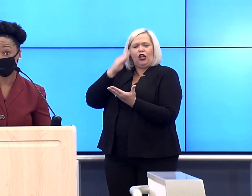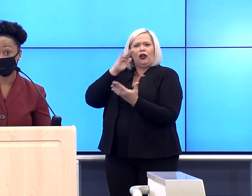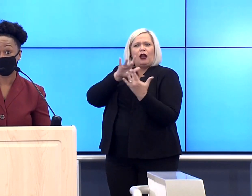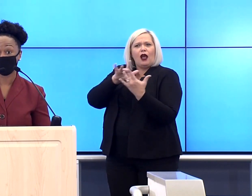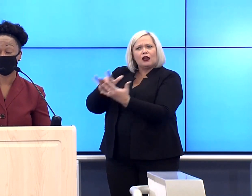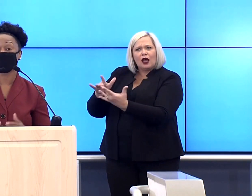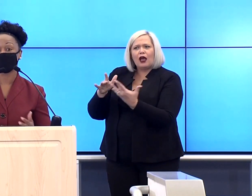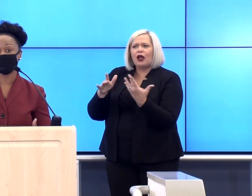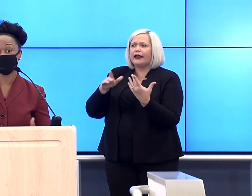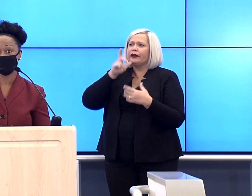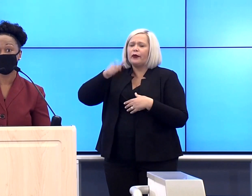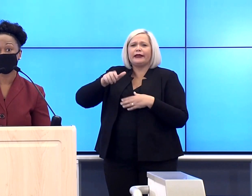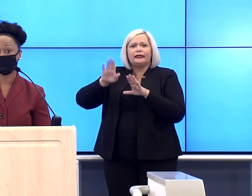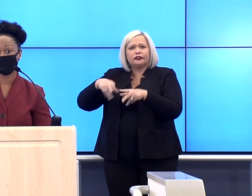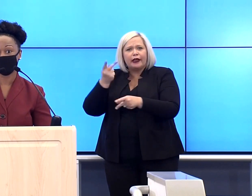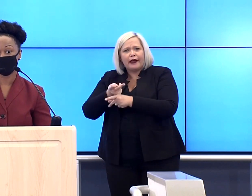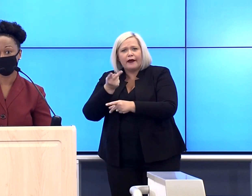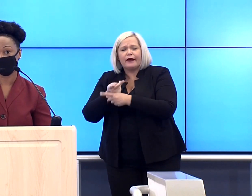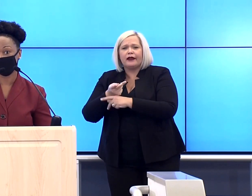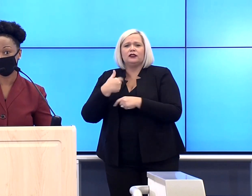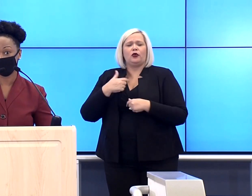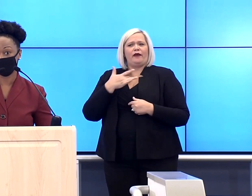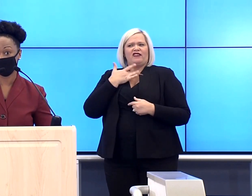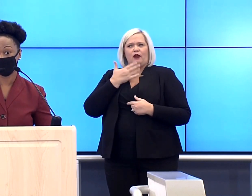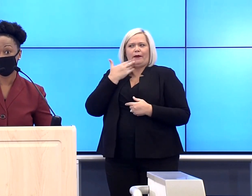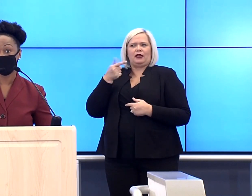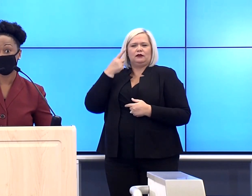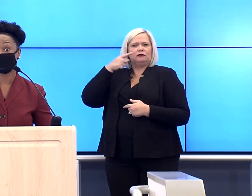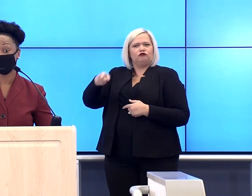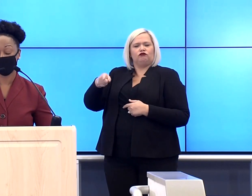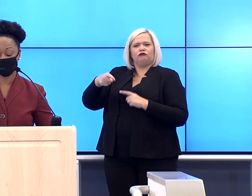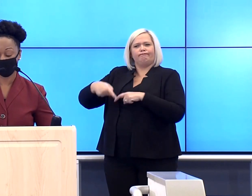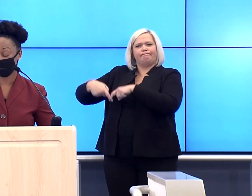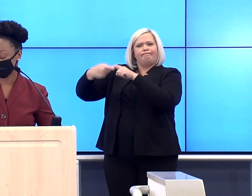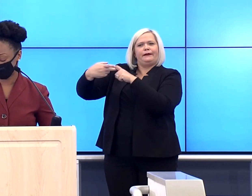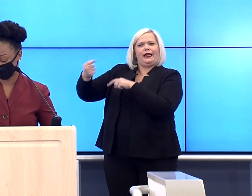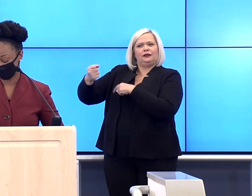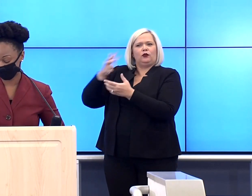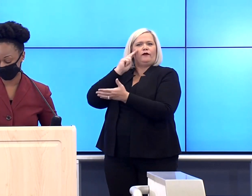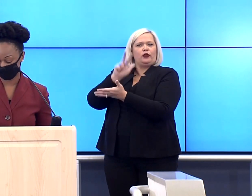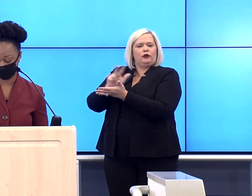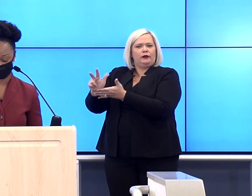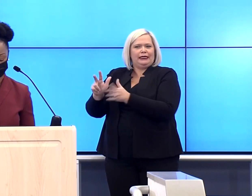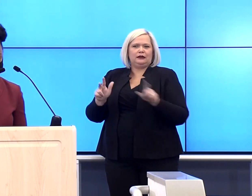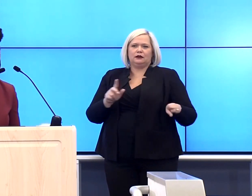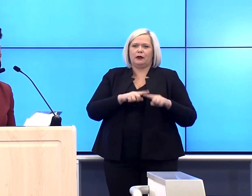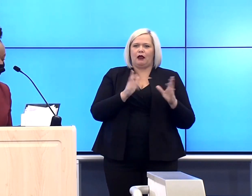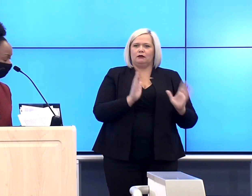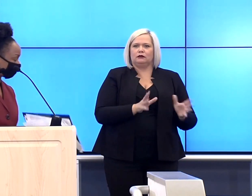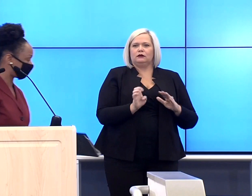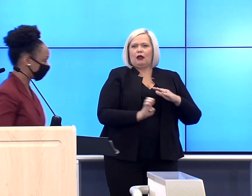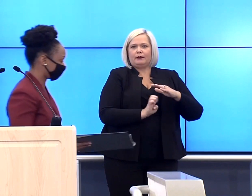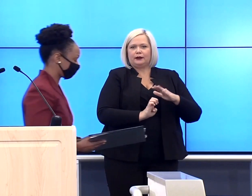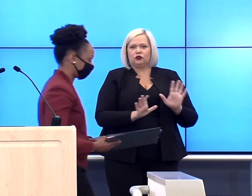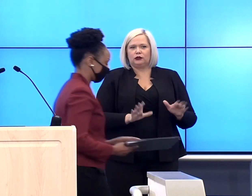STUDENTS ALSO -- IT’S EASIER FOR THEM TO LEARN ONLINE. THEM TO LEARN ONLINE. THEY MAY NOT NEED CHILD CARE. THEY MAY NOT NEED CHILD CARE. FOR THOSE REASONS, THAT’S WHY WE FOR THOSE REASONS, THAT’S WHY WE THOUGHT THIS WAS THE BEST THING